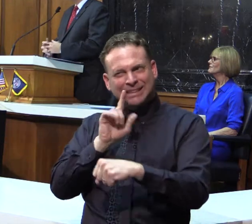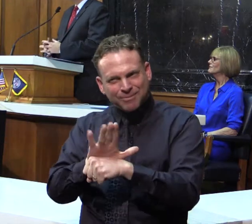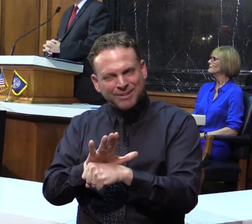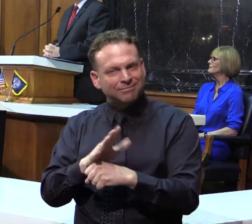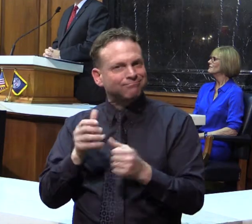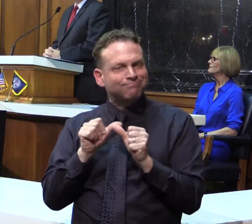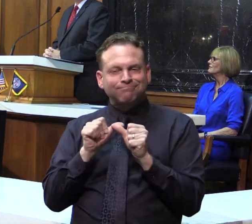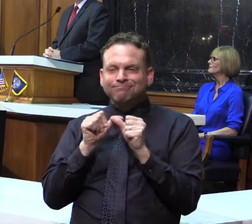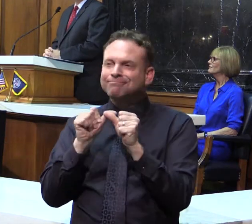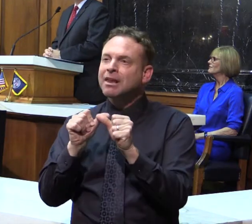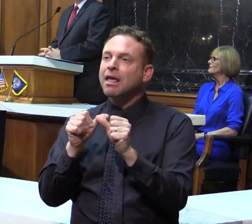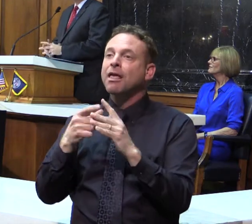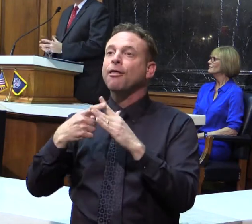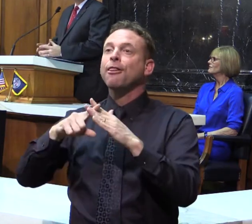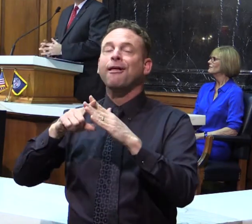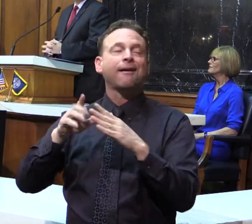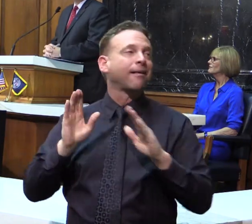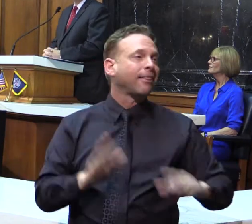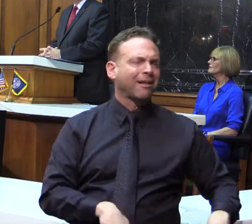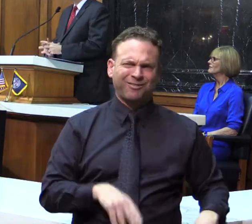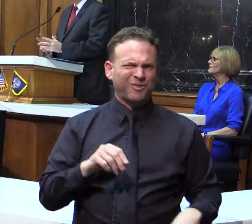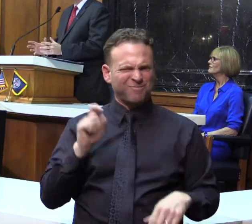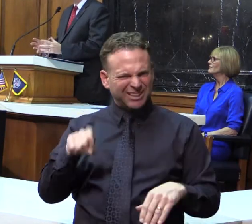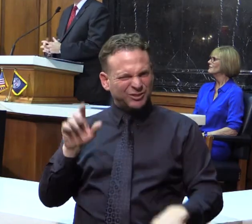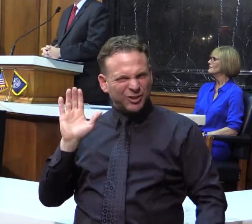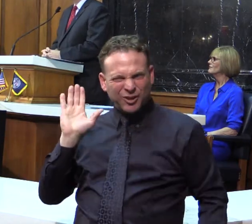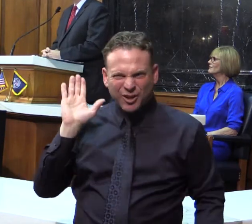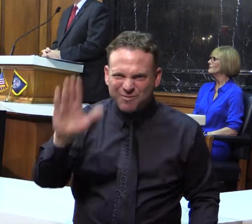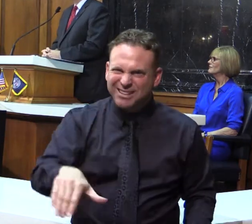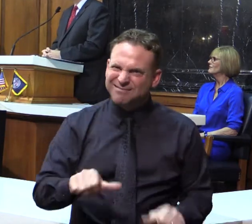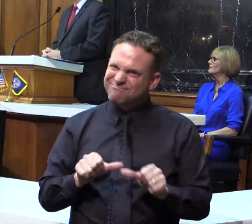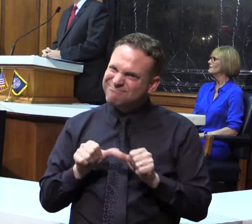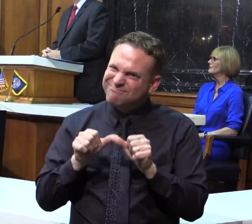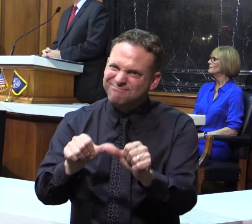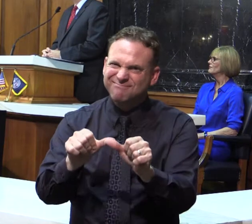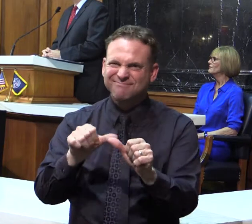in every community ... and include multiple key state agencies and departments.